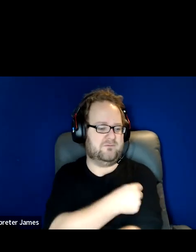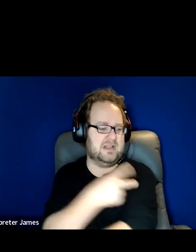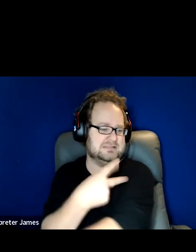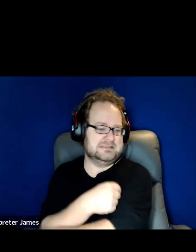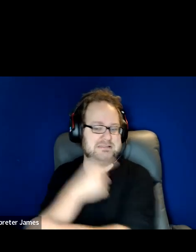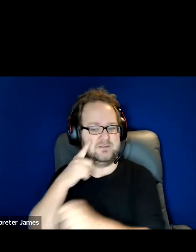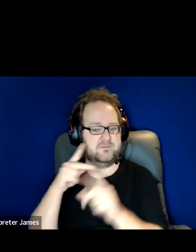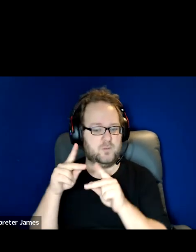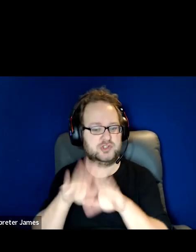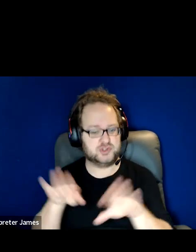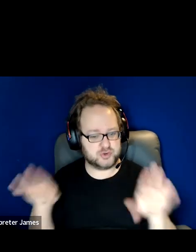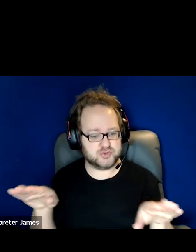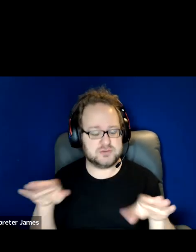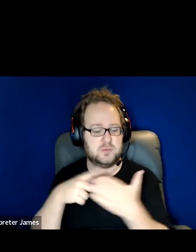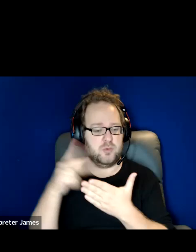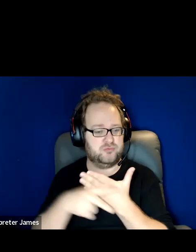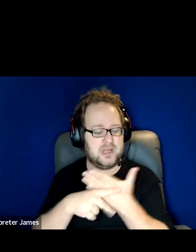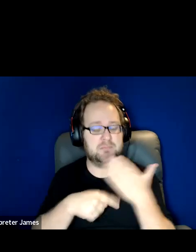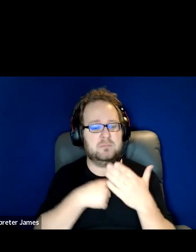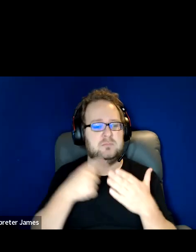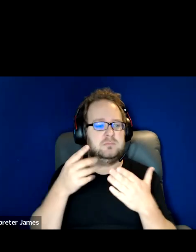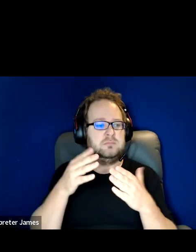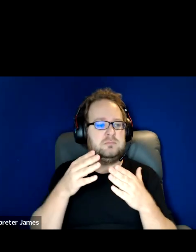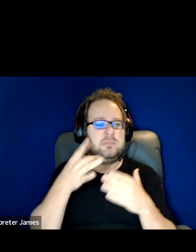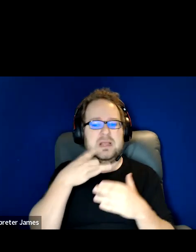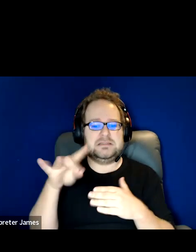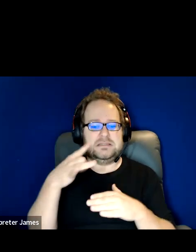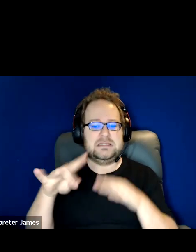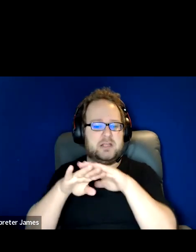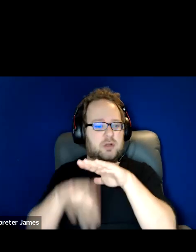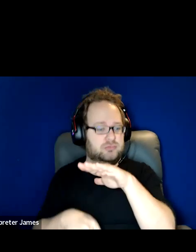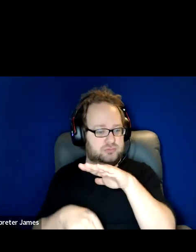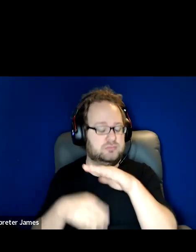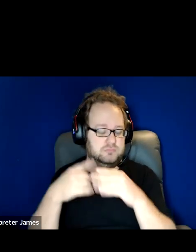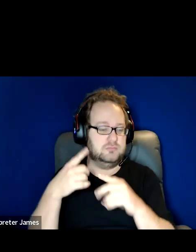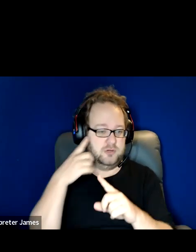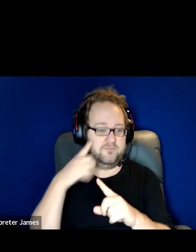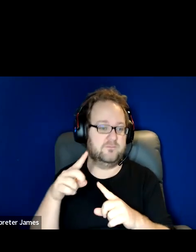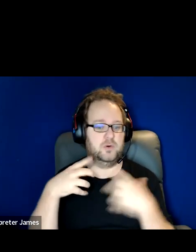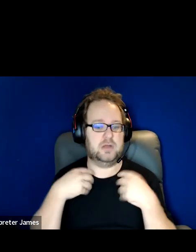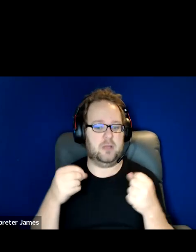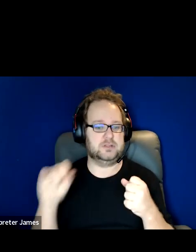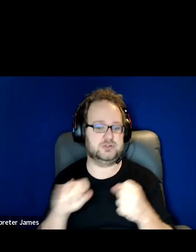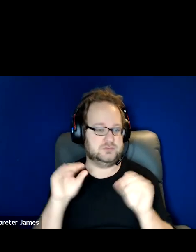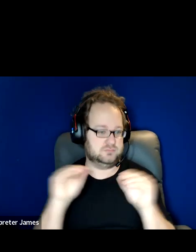for children 18 years and younger without health insurance. So this is in addition to that program.